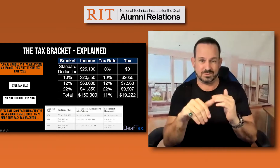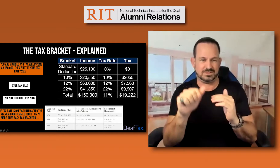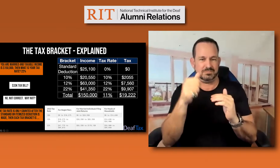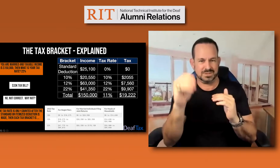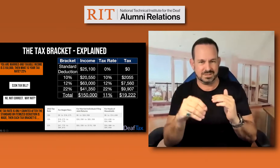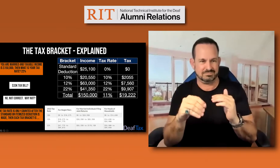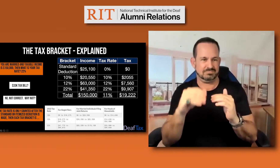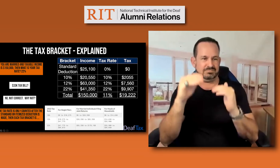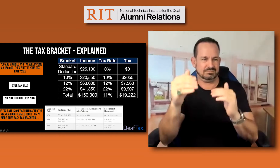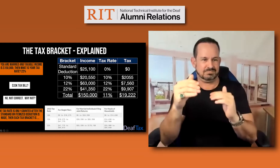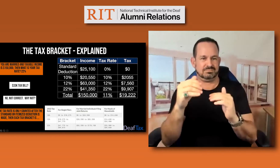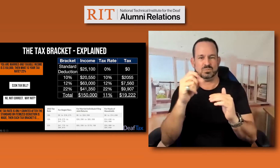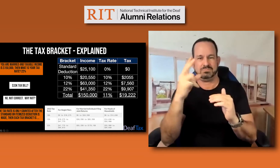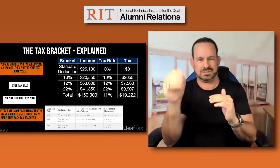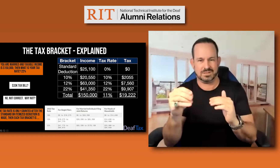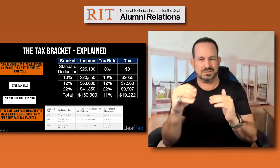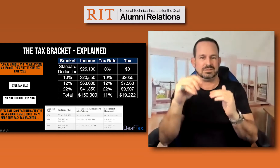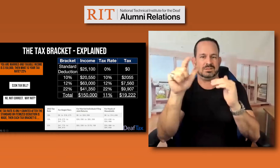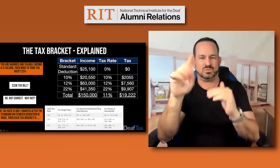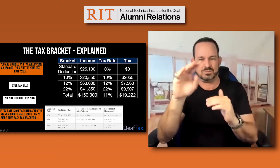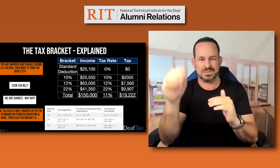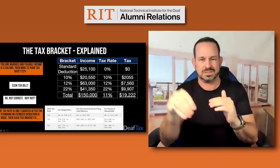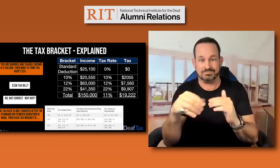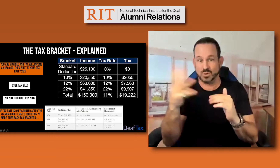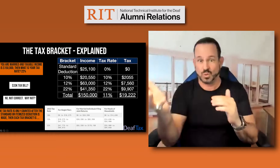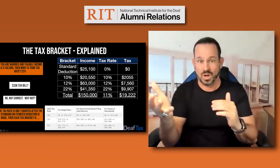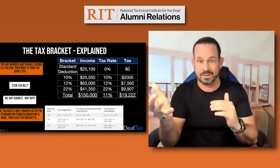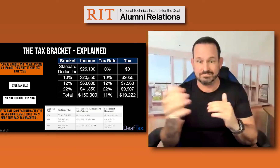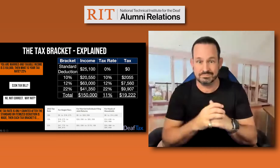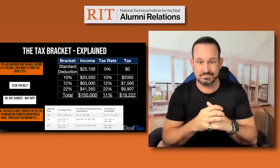the standardized deduction will be. And, again, here, as we're looking at this income